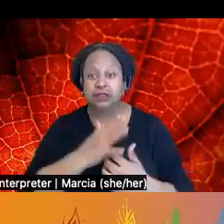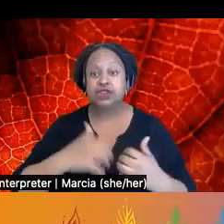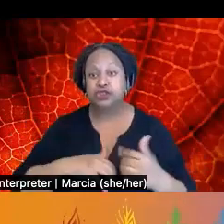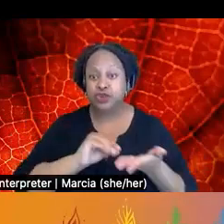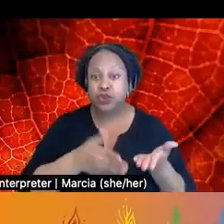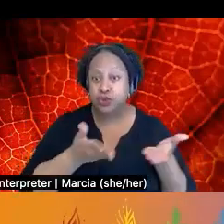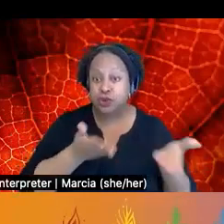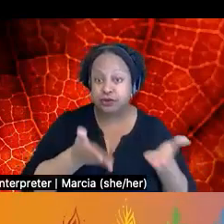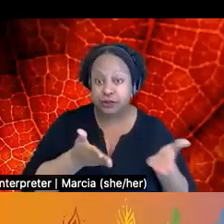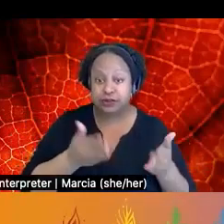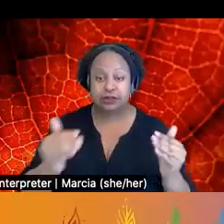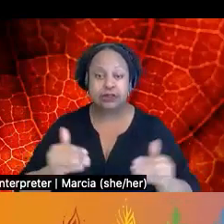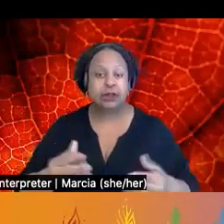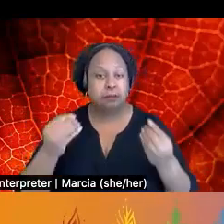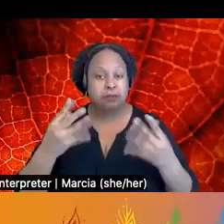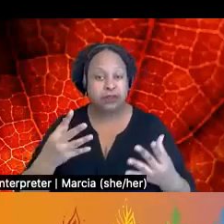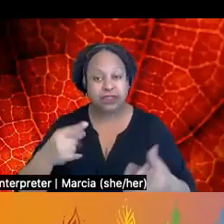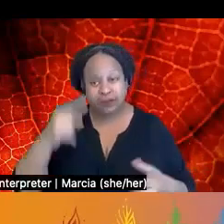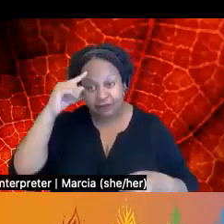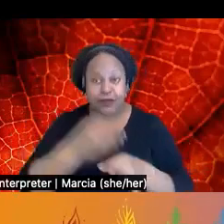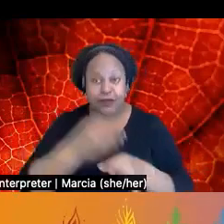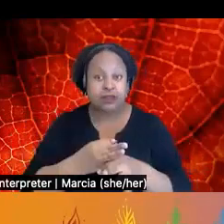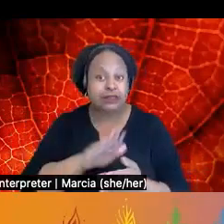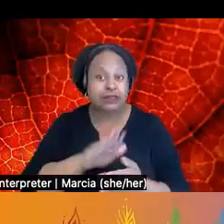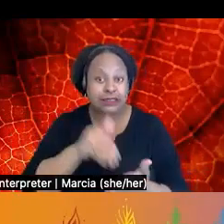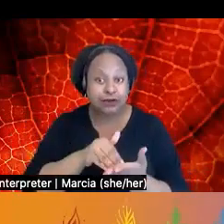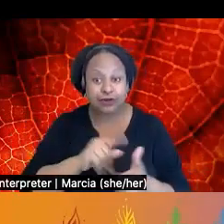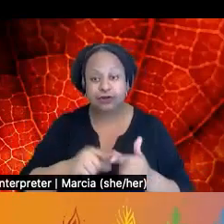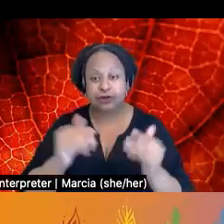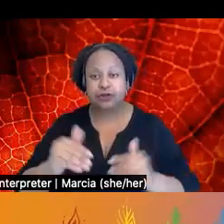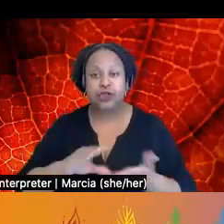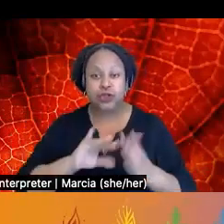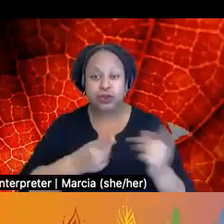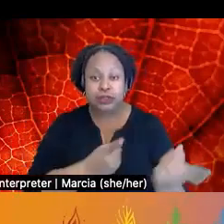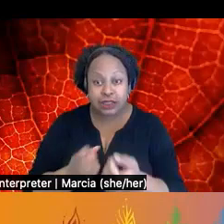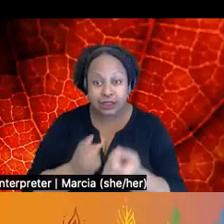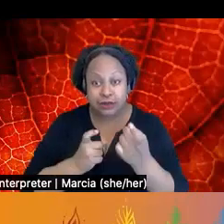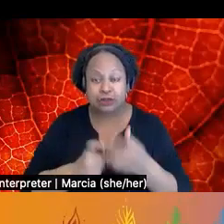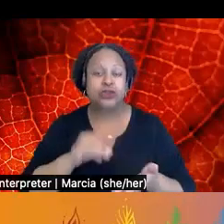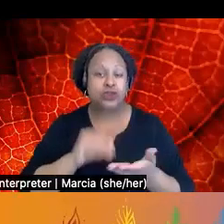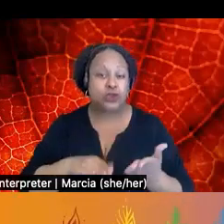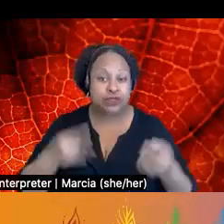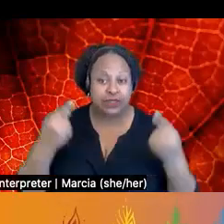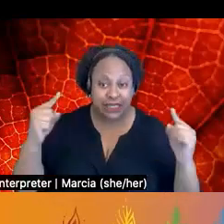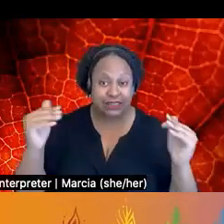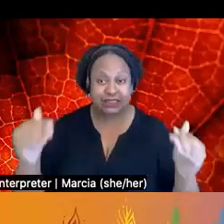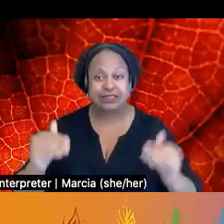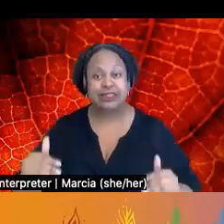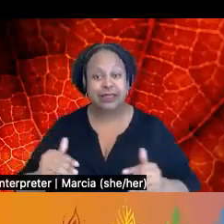Multifaith Centre, Student Engagement, Student Success, and Tea Card Services.